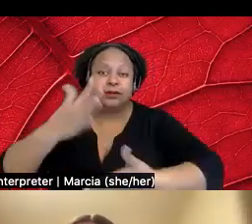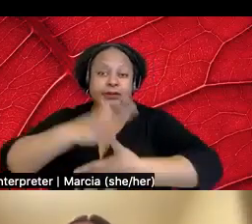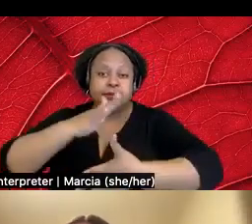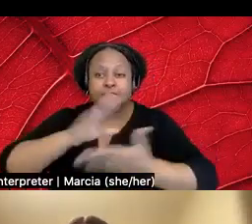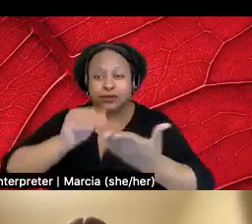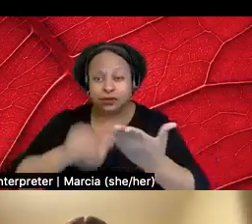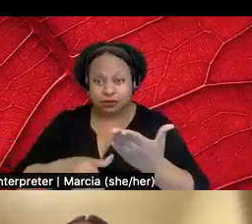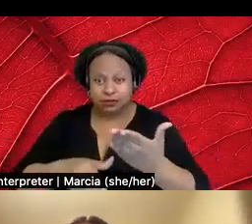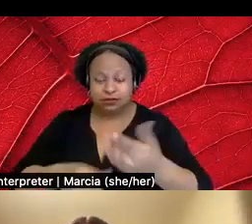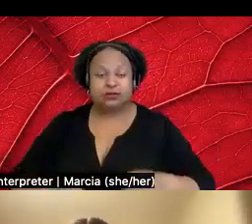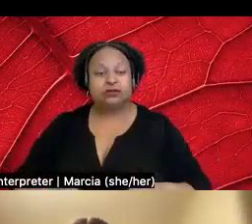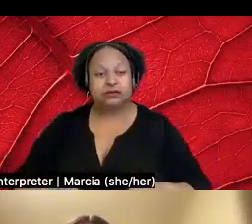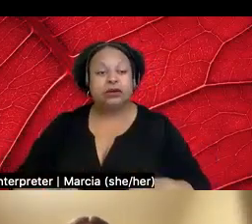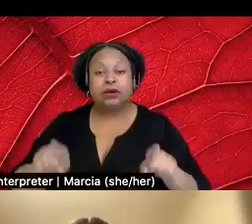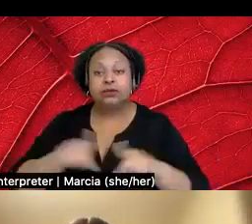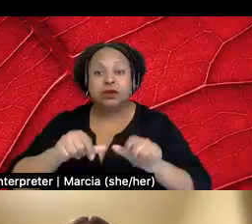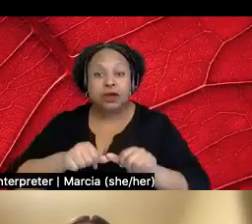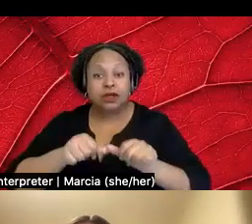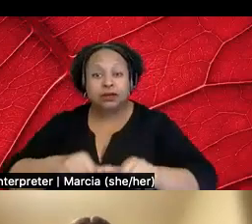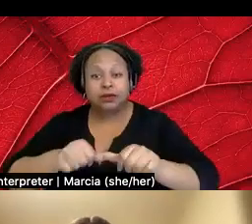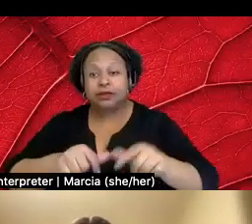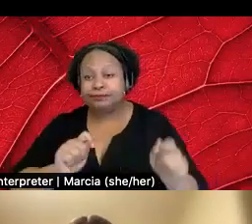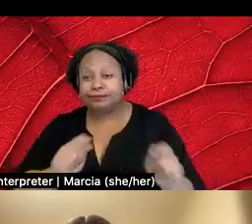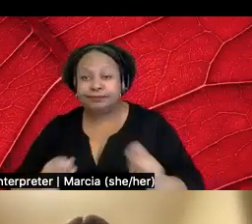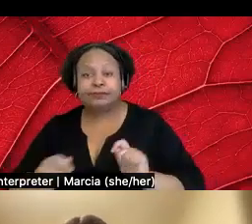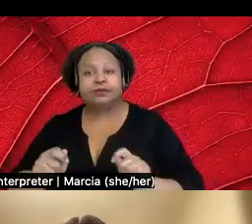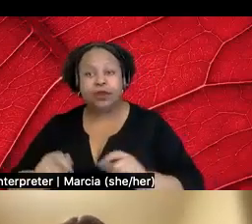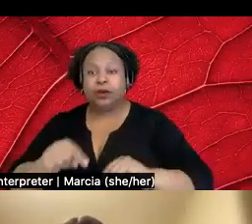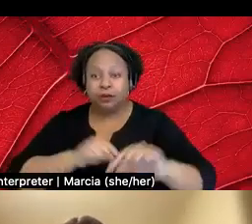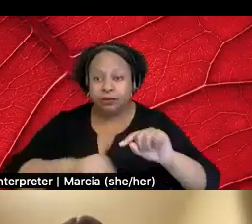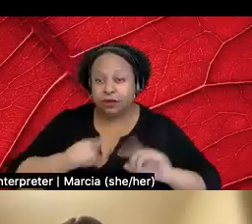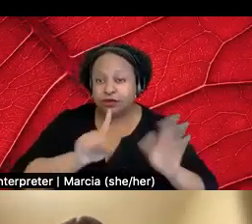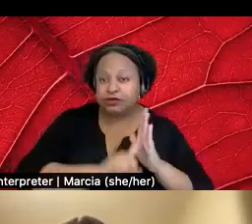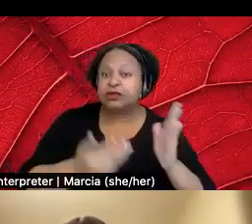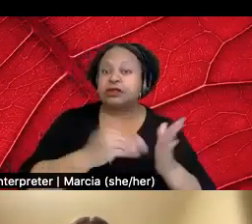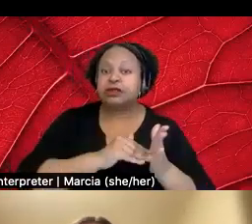Also, it's ongoing, it's dynamic, you can revisit the framework often as any